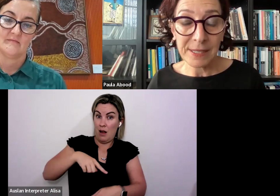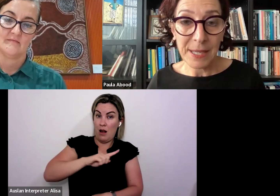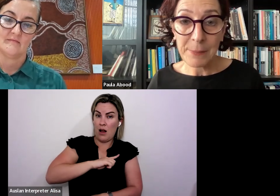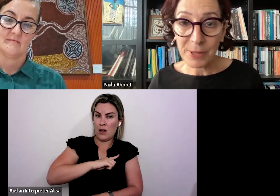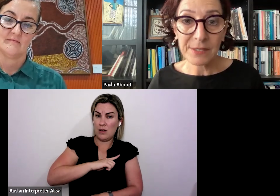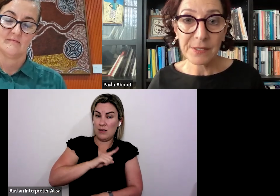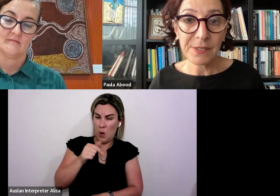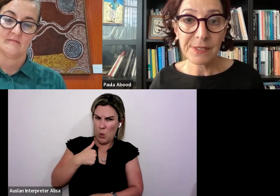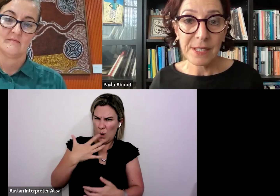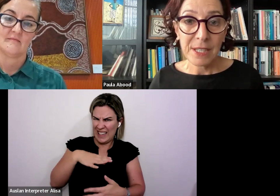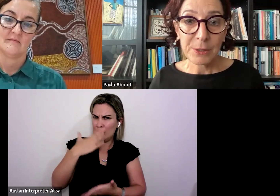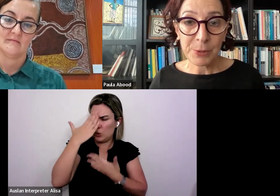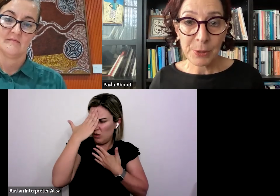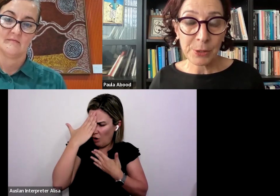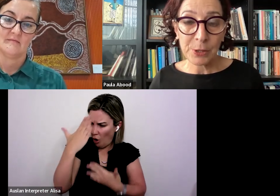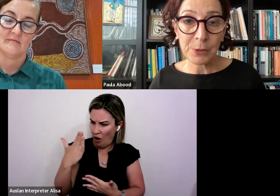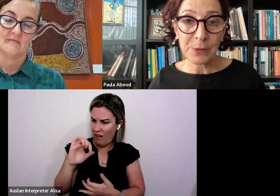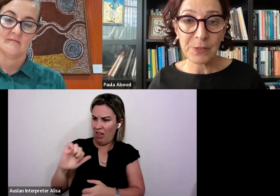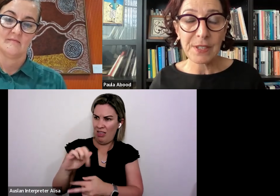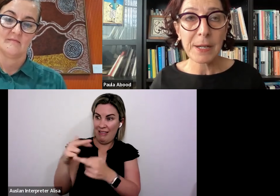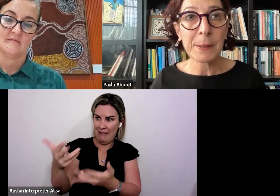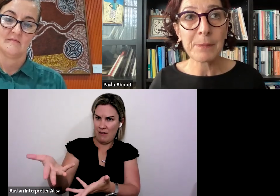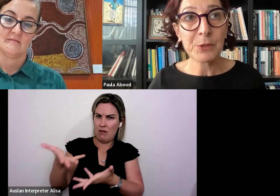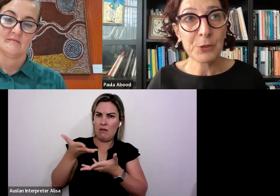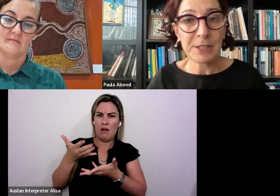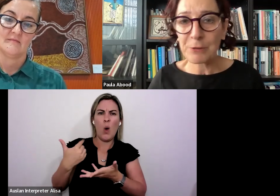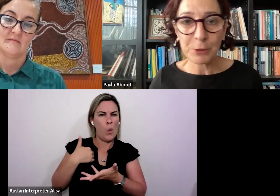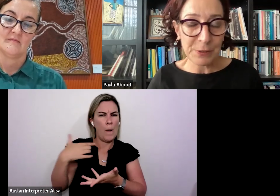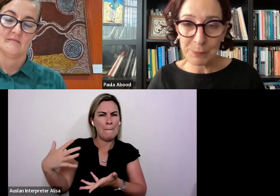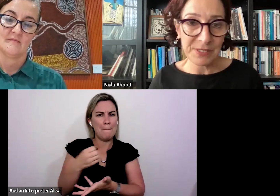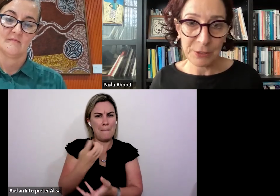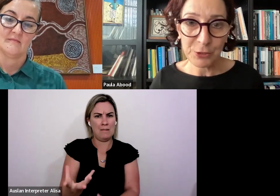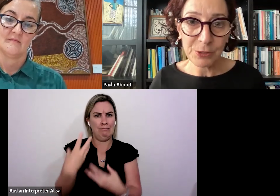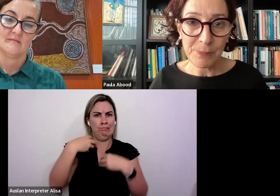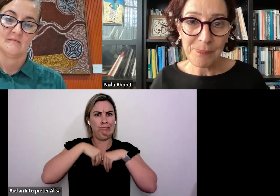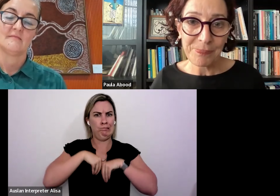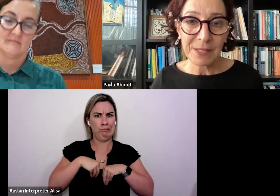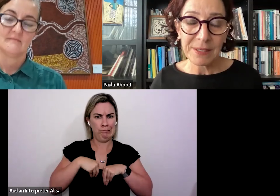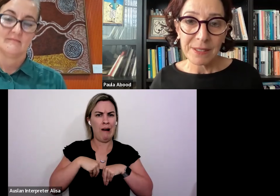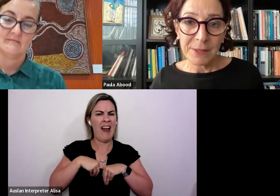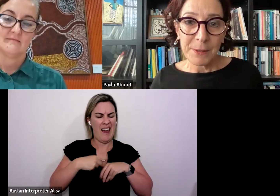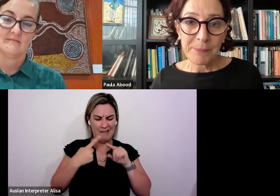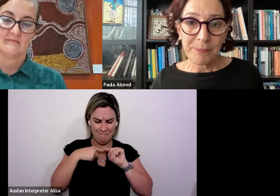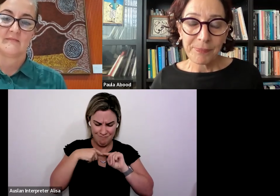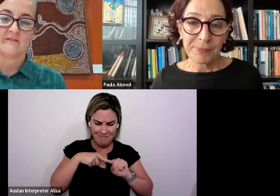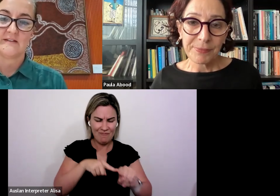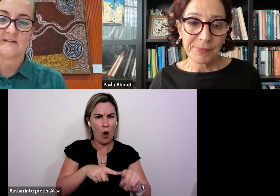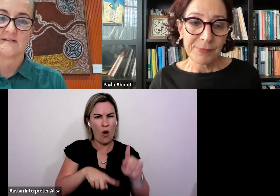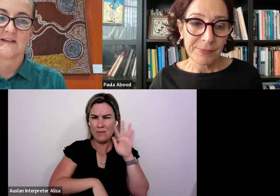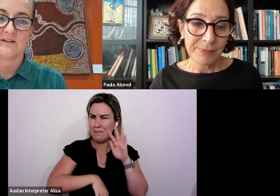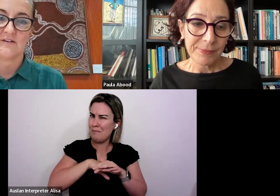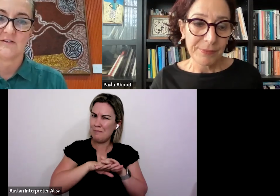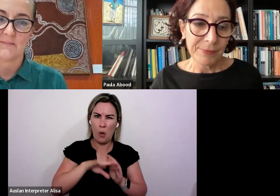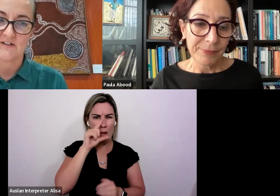and practice the Protocols to their fullest potential. Thank you so much.